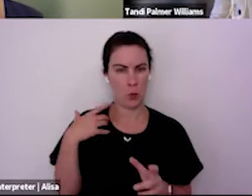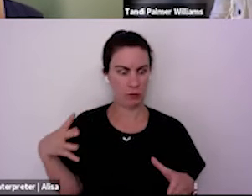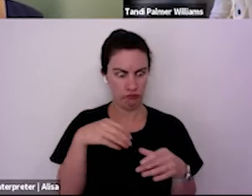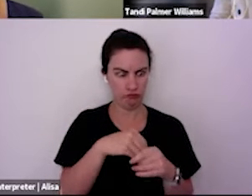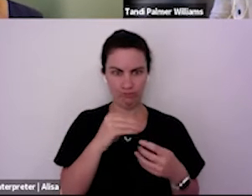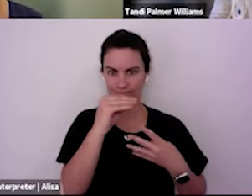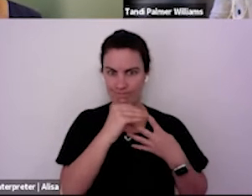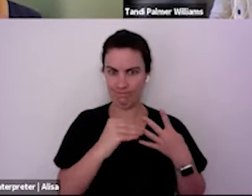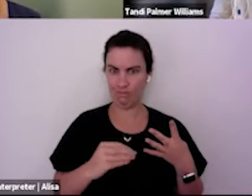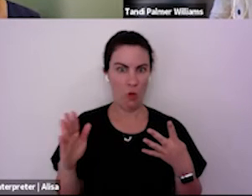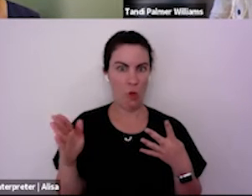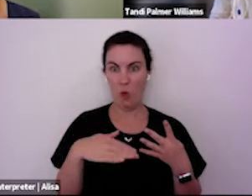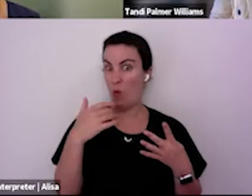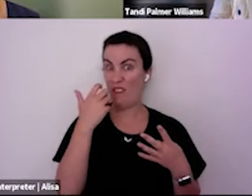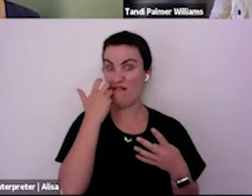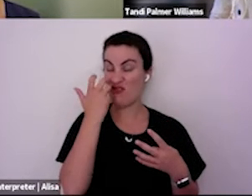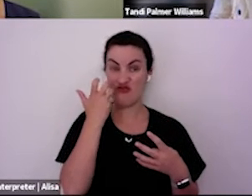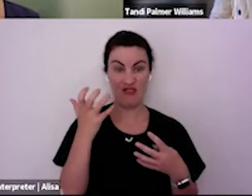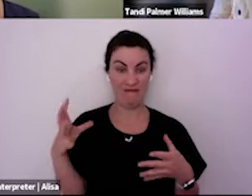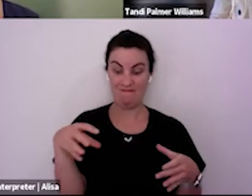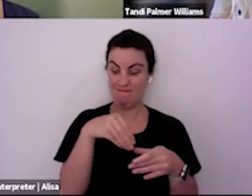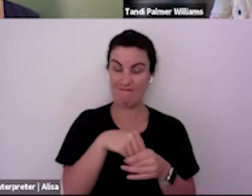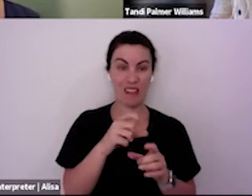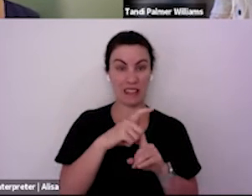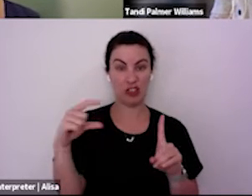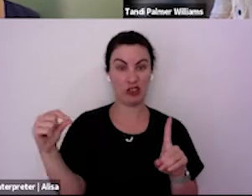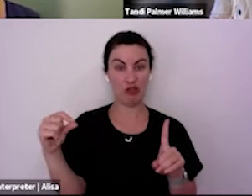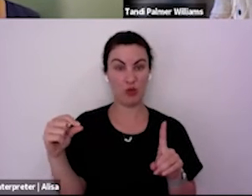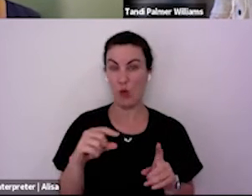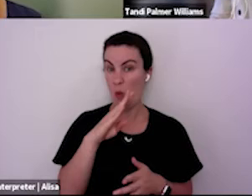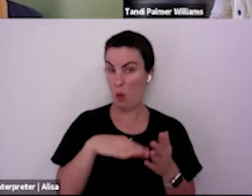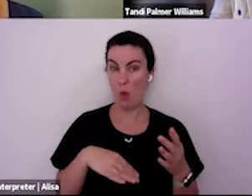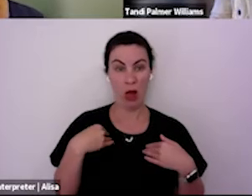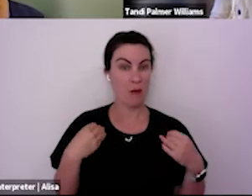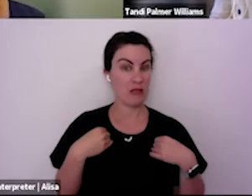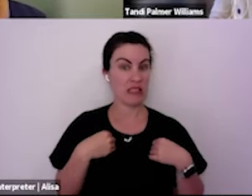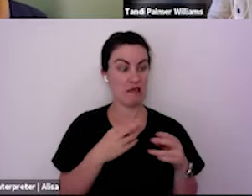We really see that digital will have a longer play in each of those business segments going forward. Interesting.